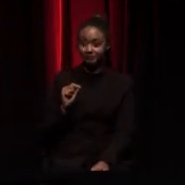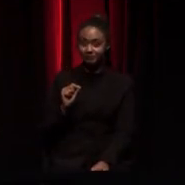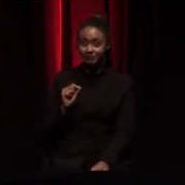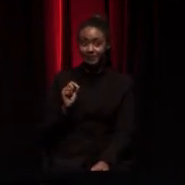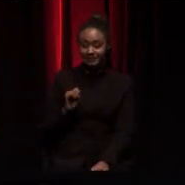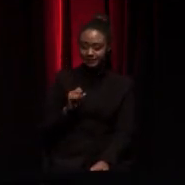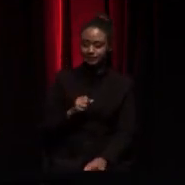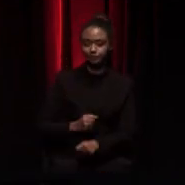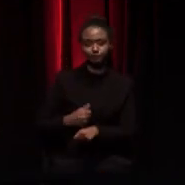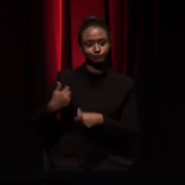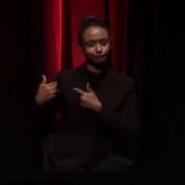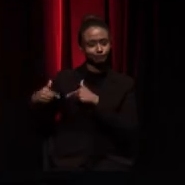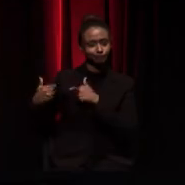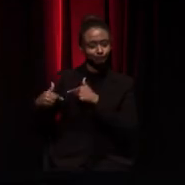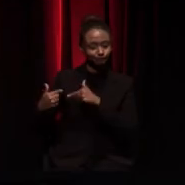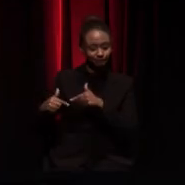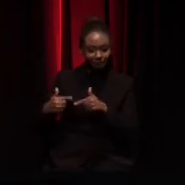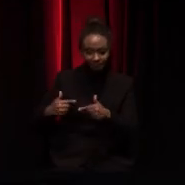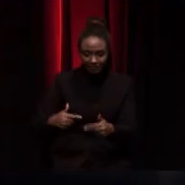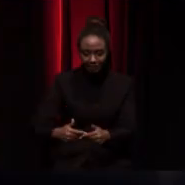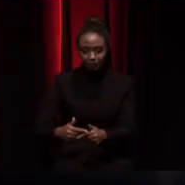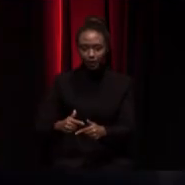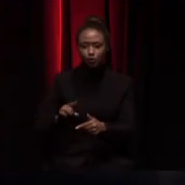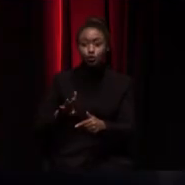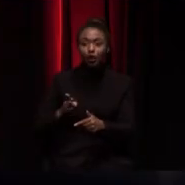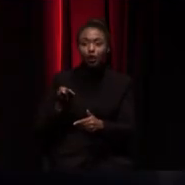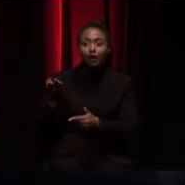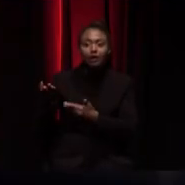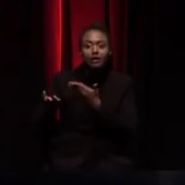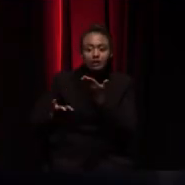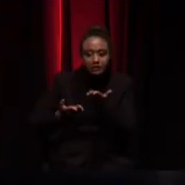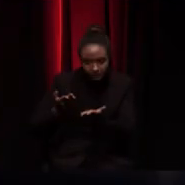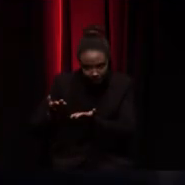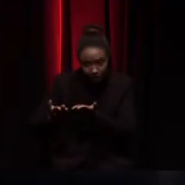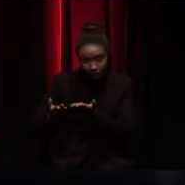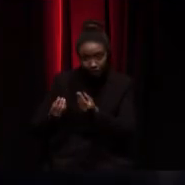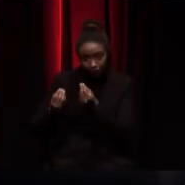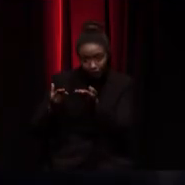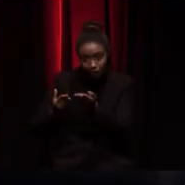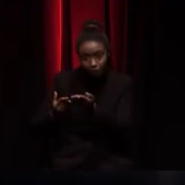working with service you are likely to get tired.